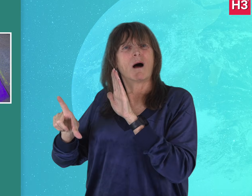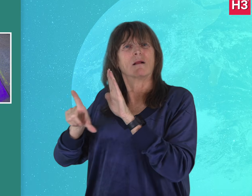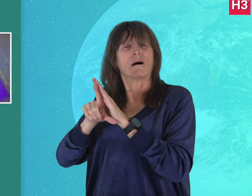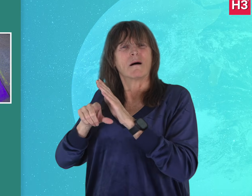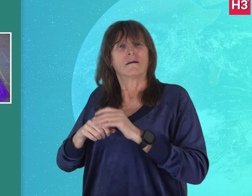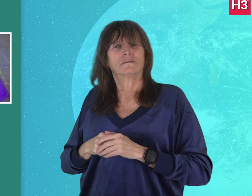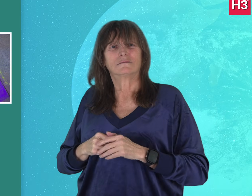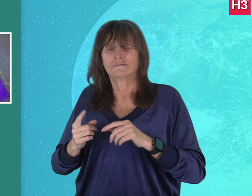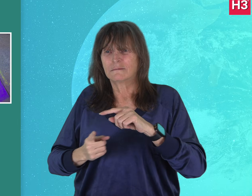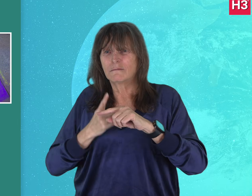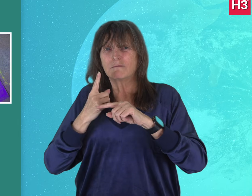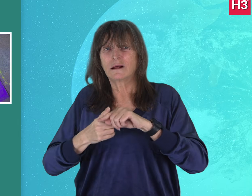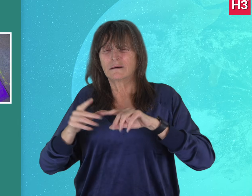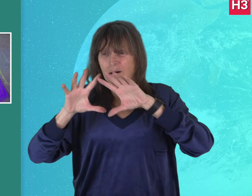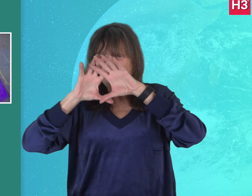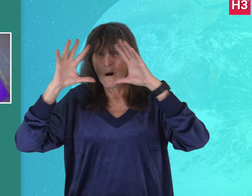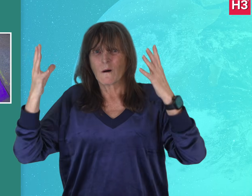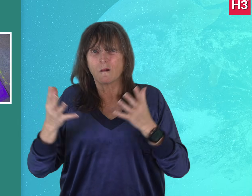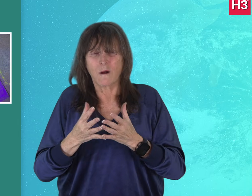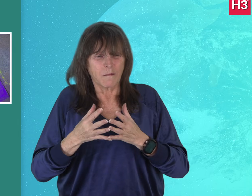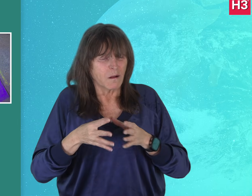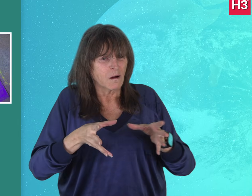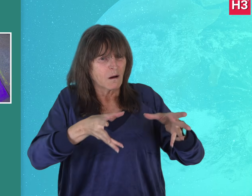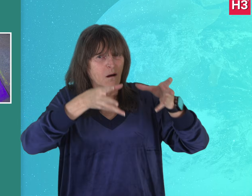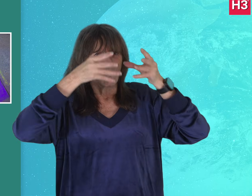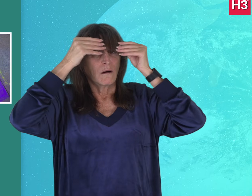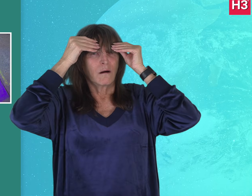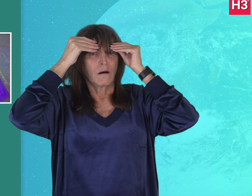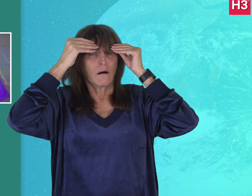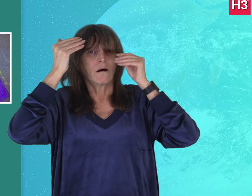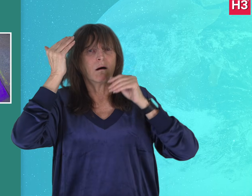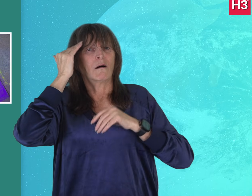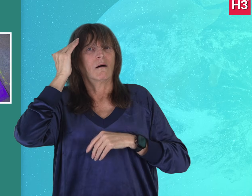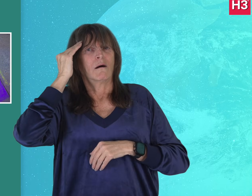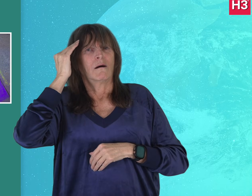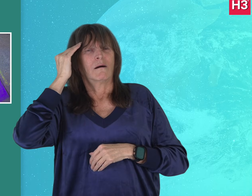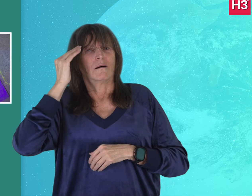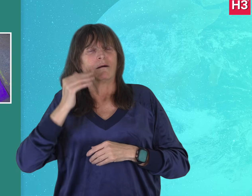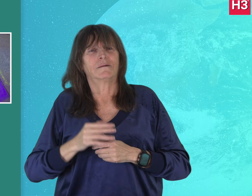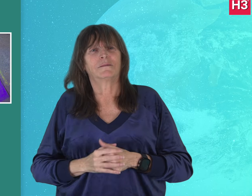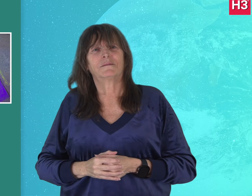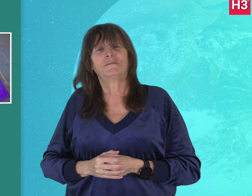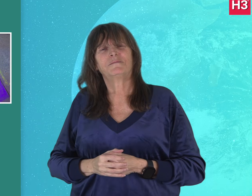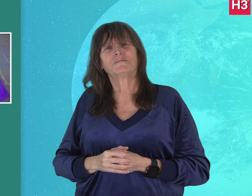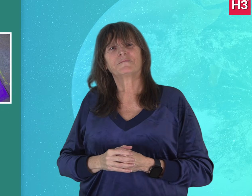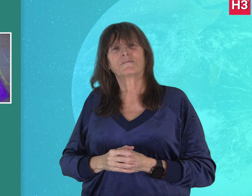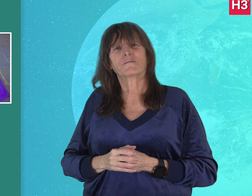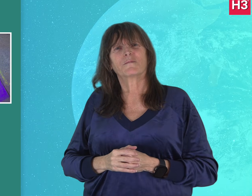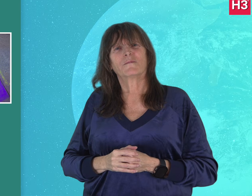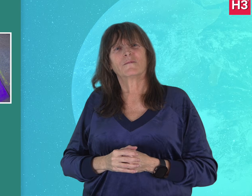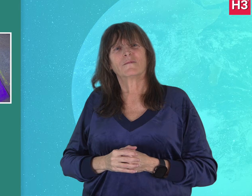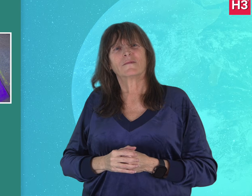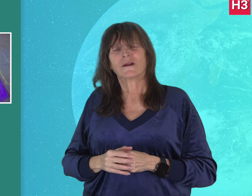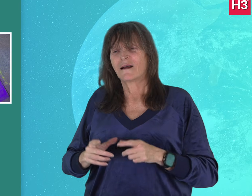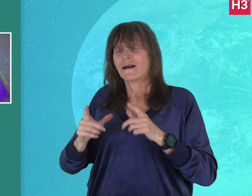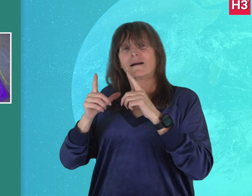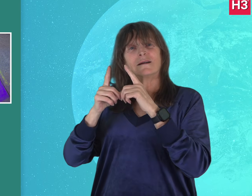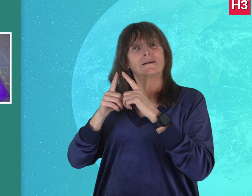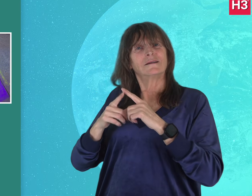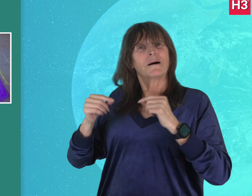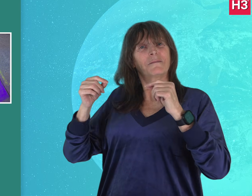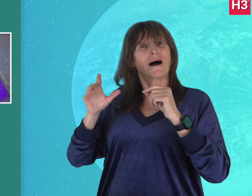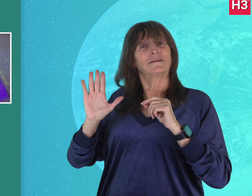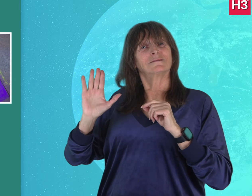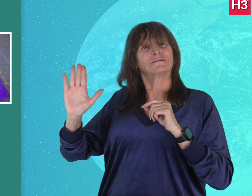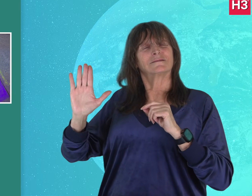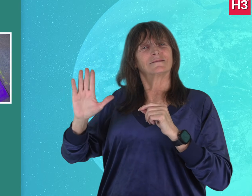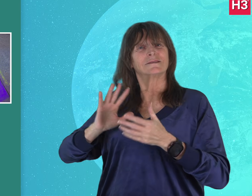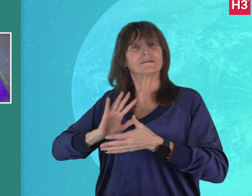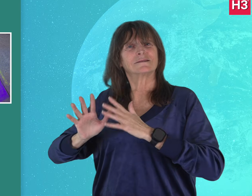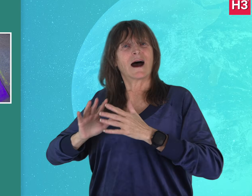the Deaf community, influenced laws, and increased global awareness.